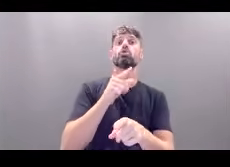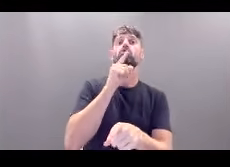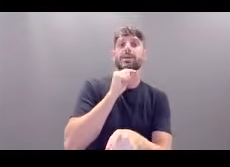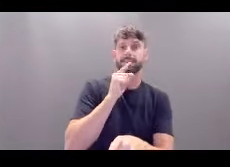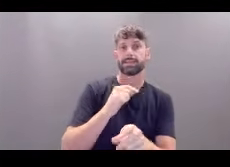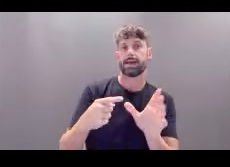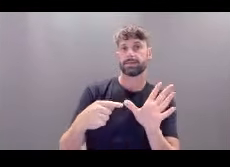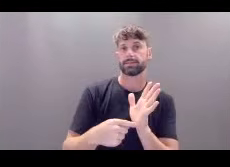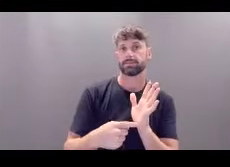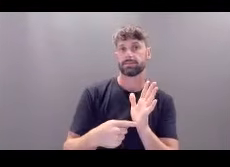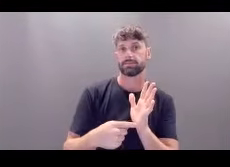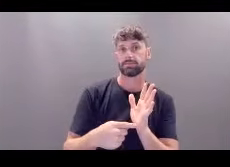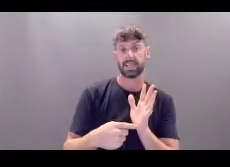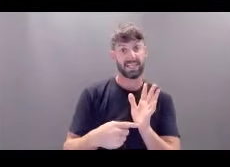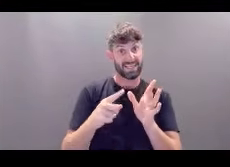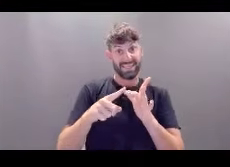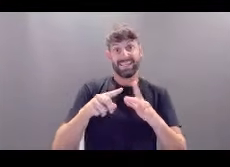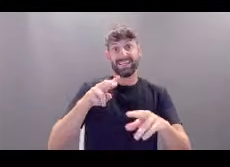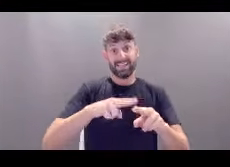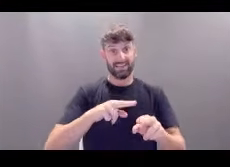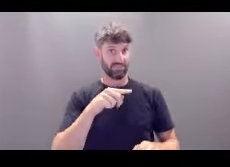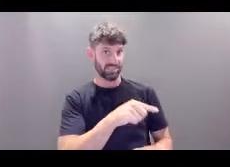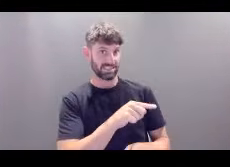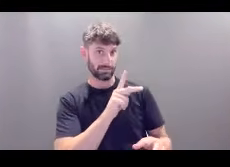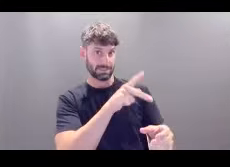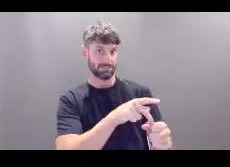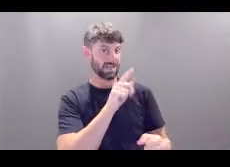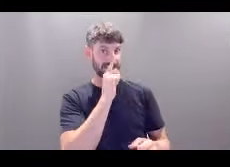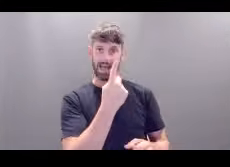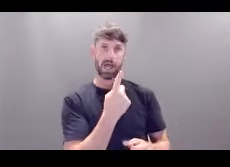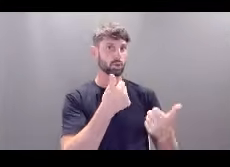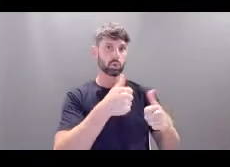if a participant can't use their regular AT at any time,